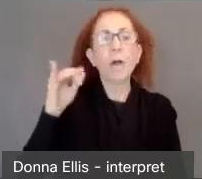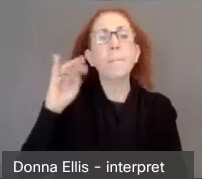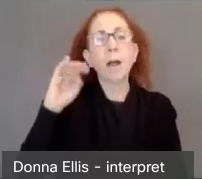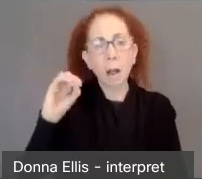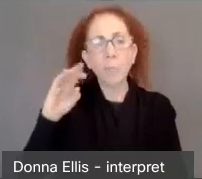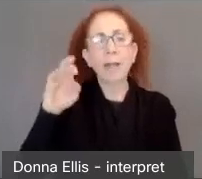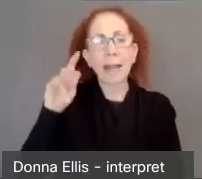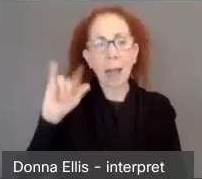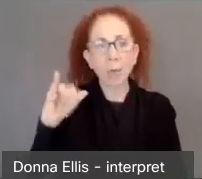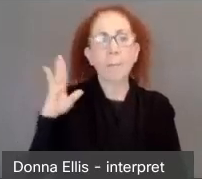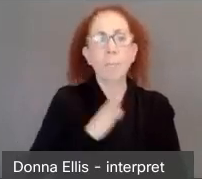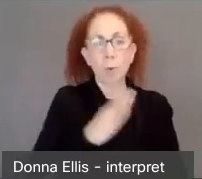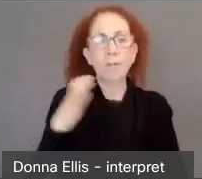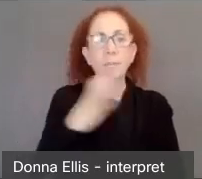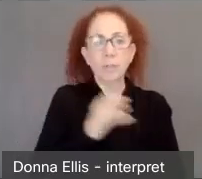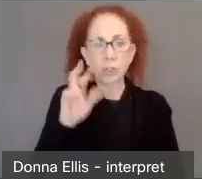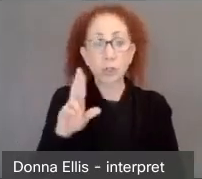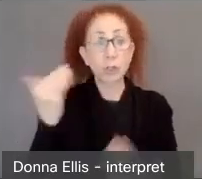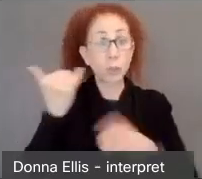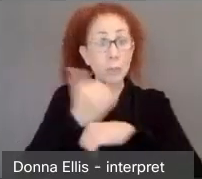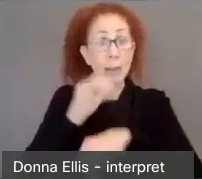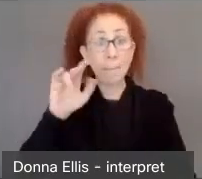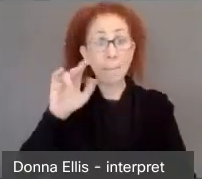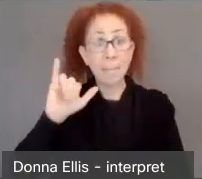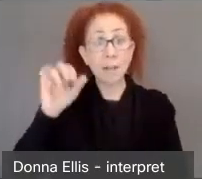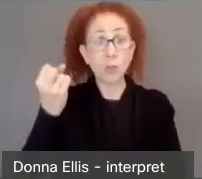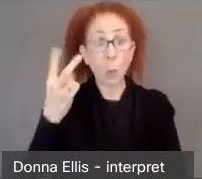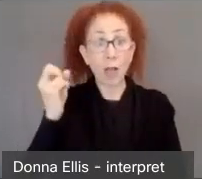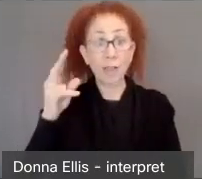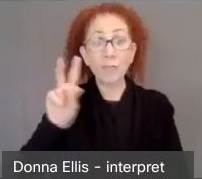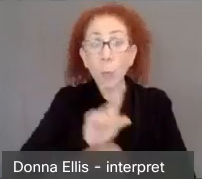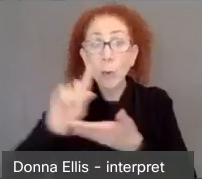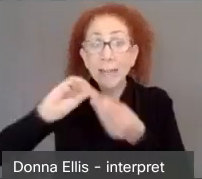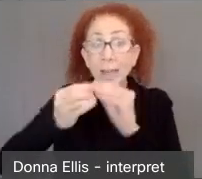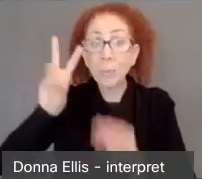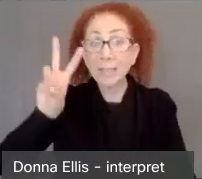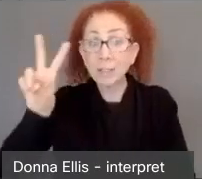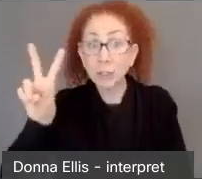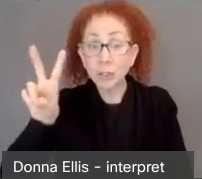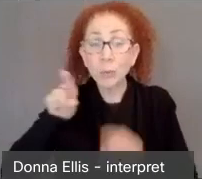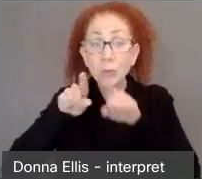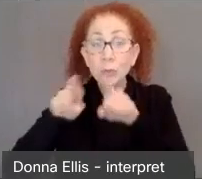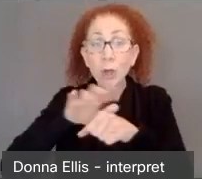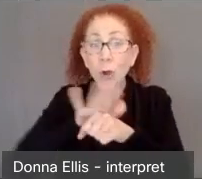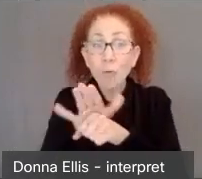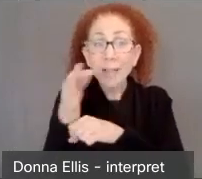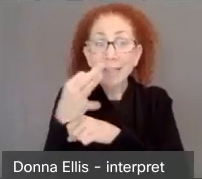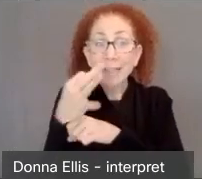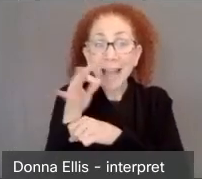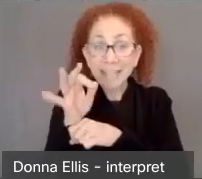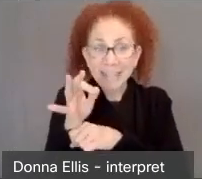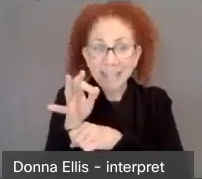Today is May the 12th, week 62 in the COVID-19 pandemic here in Montgomery County